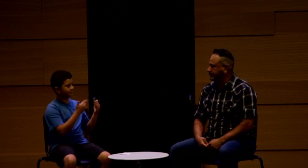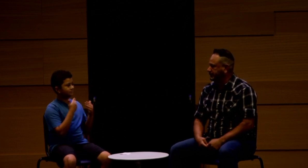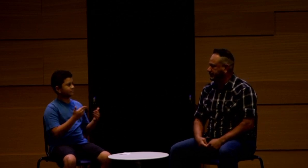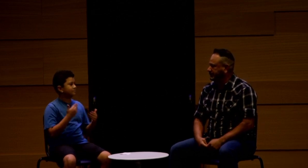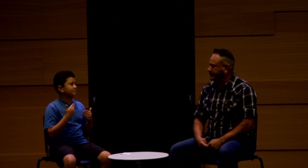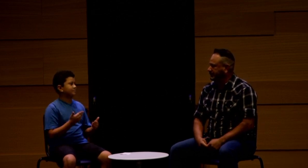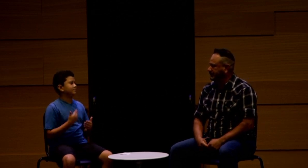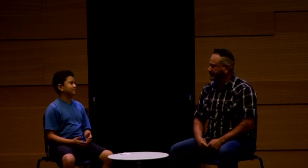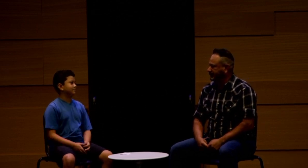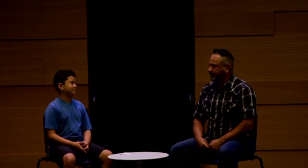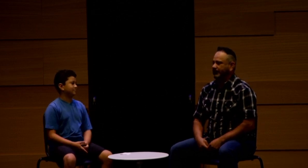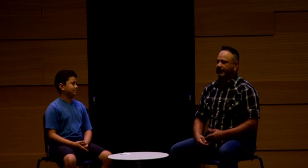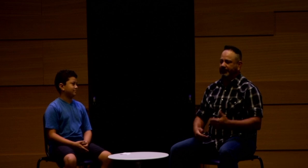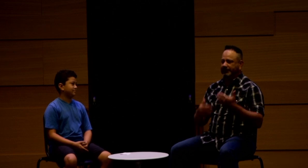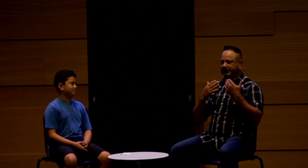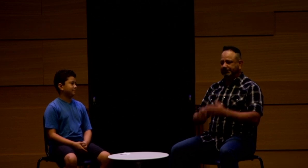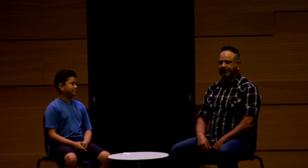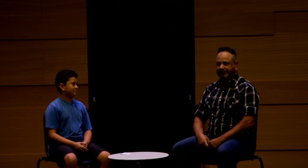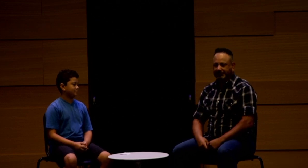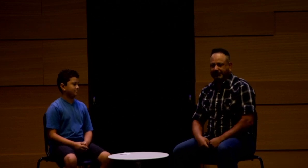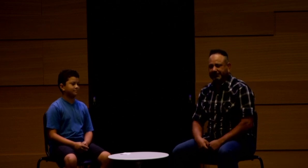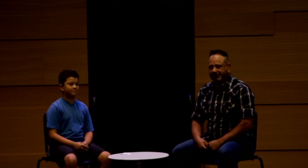Zade and Paco Garcia: Thank you.